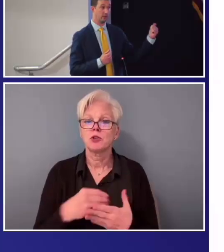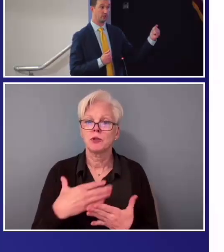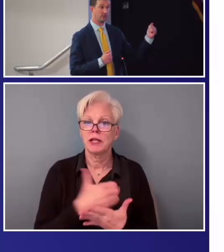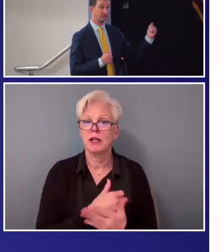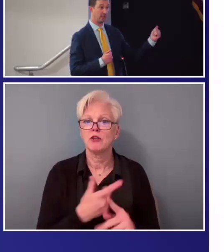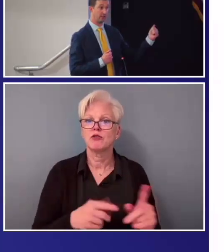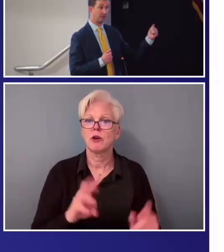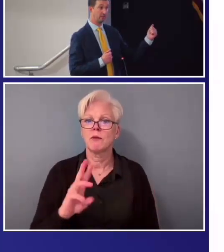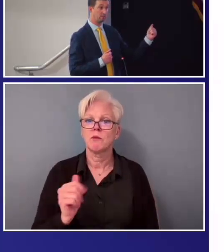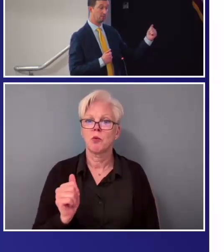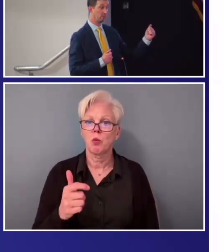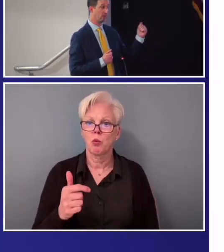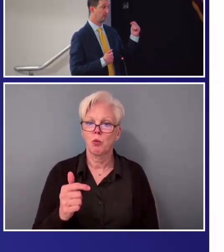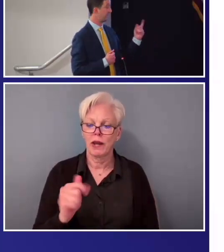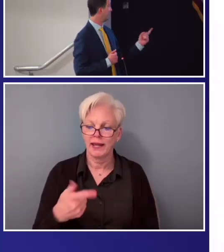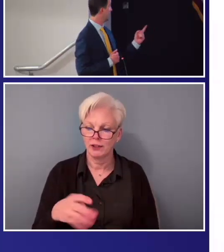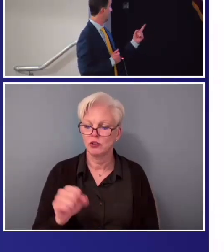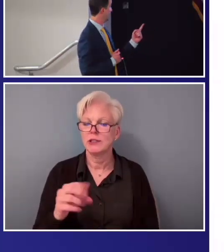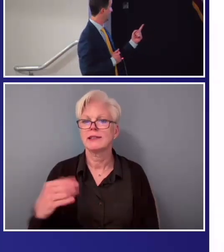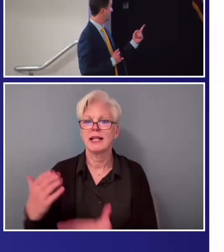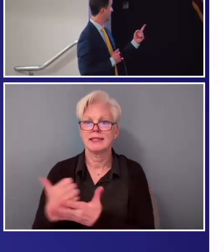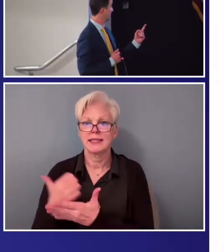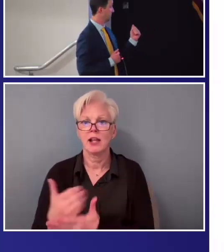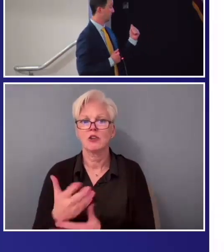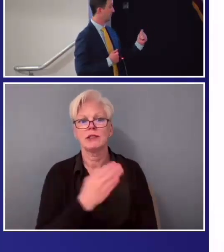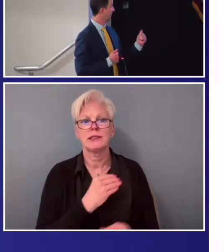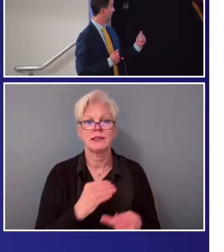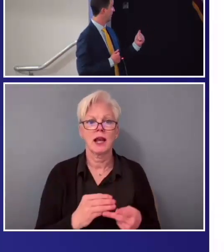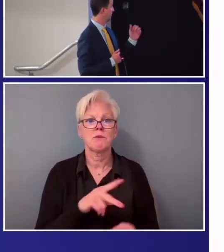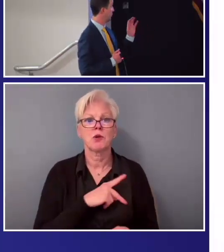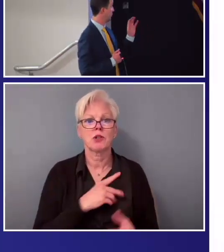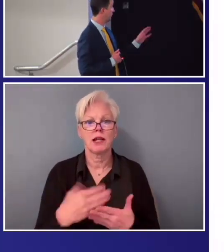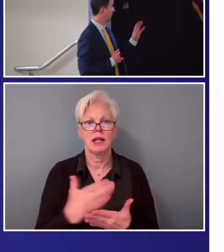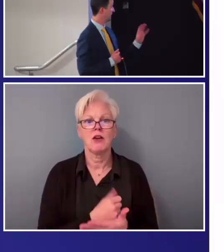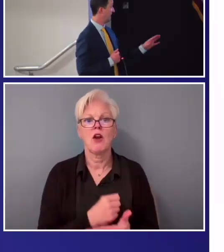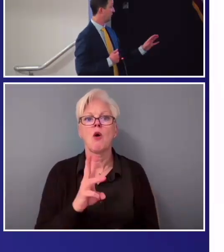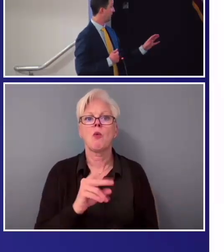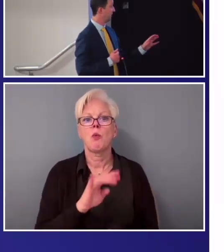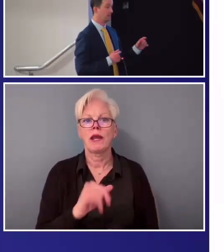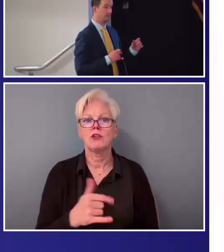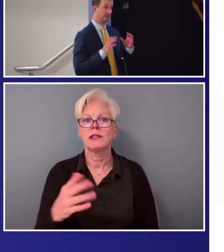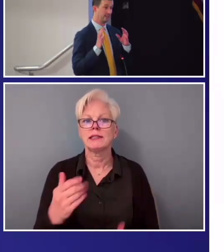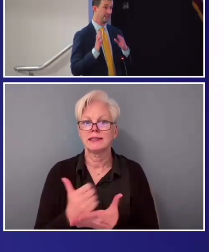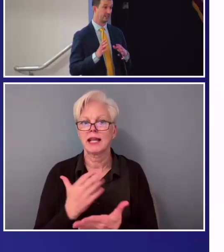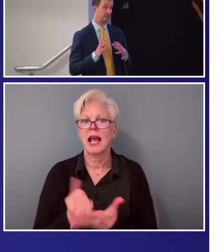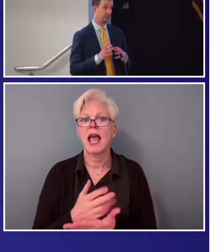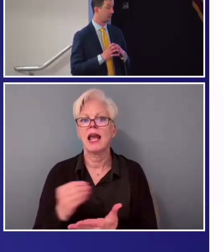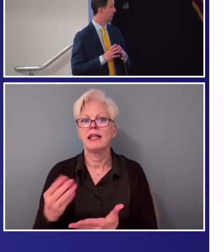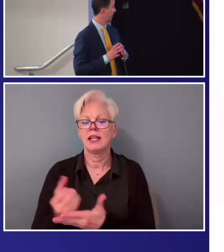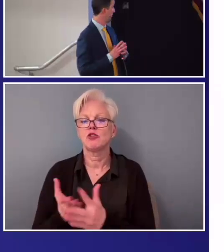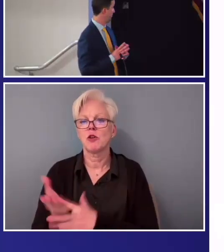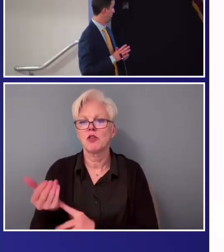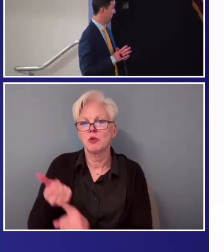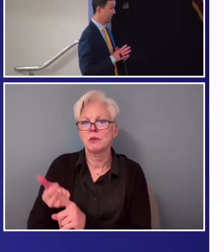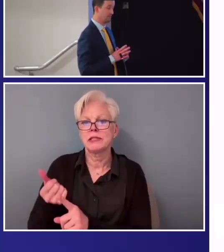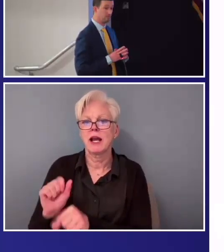wages and salary. Second option is personal income from wages, salary, and income through self-employment.